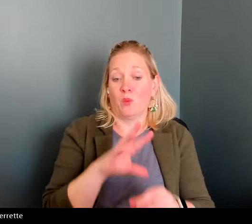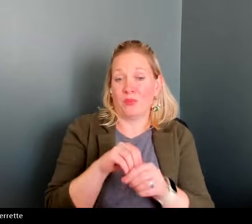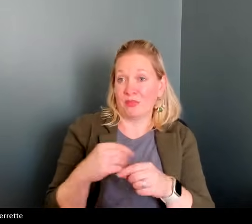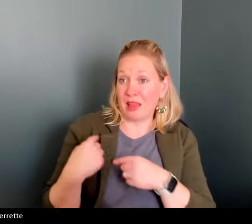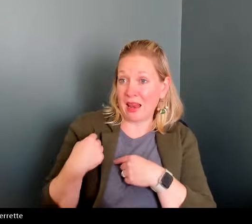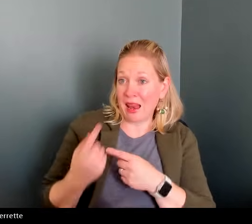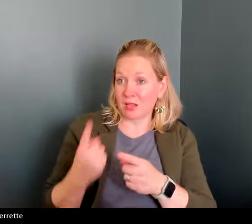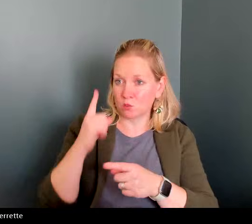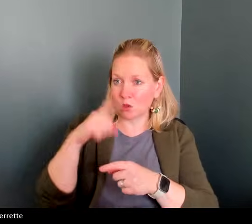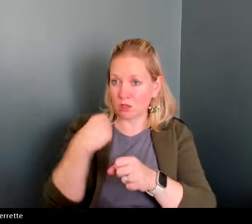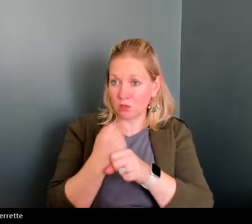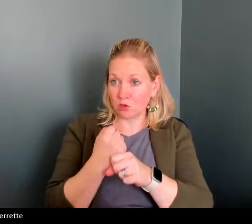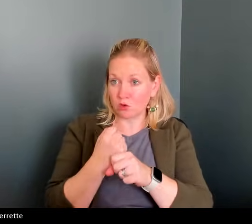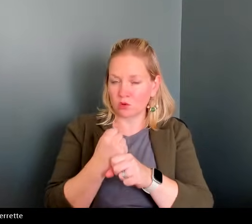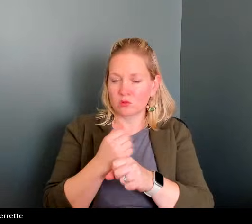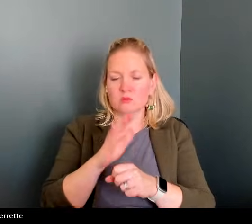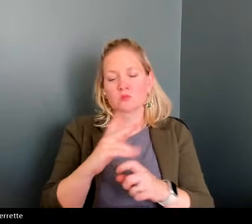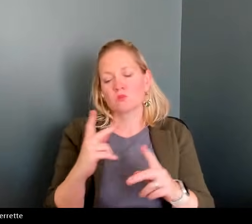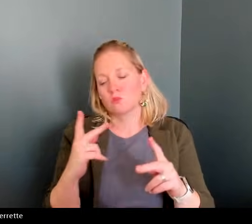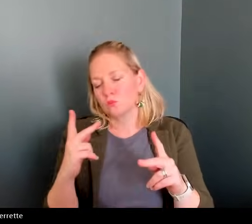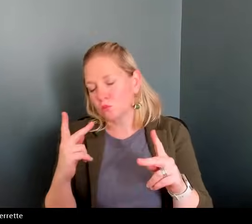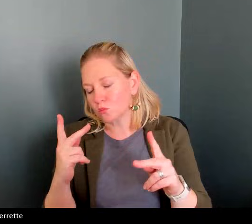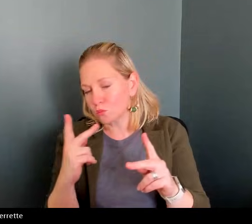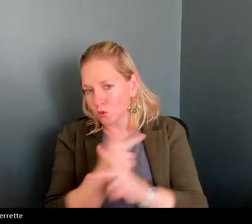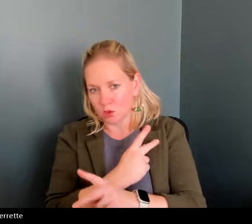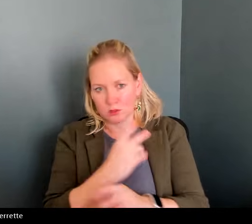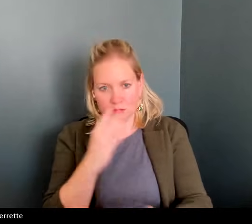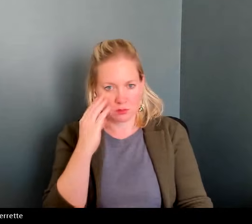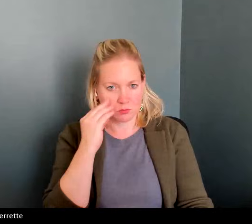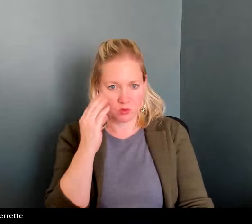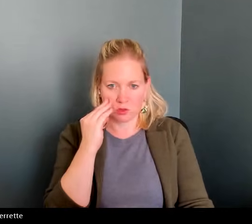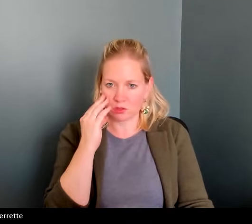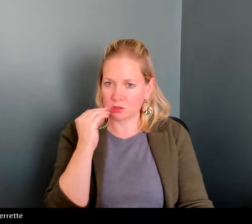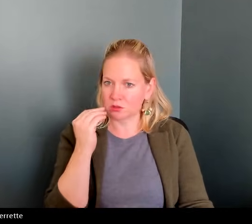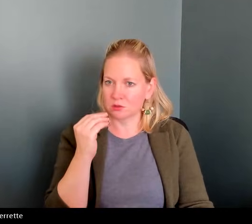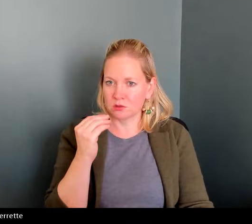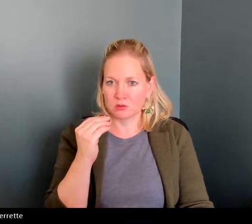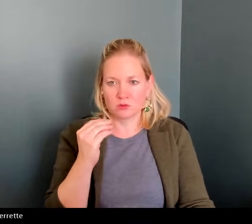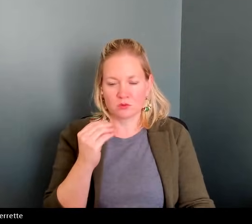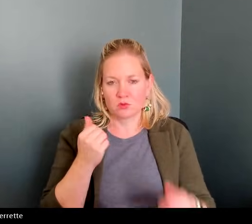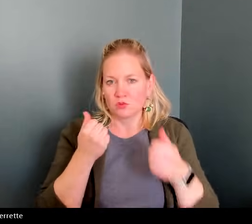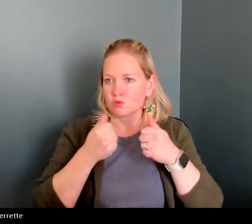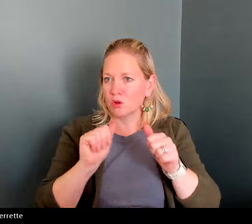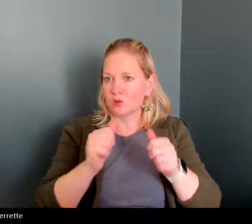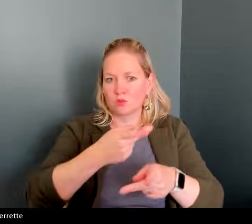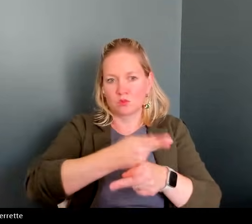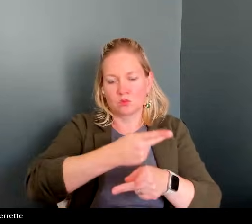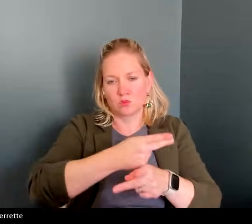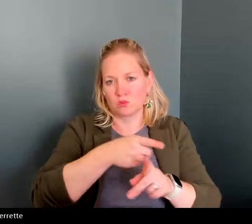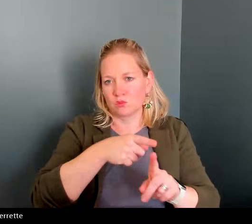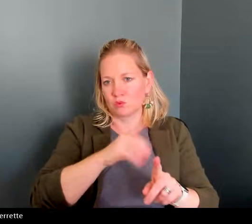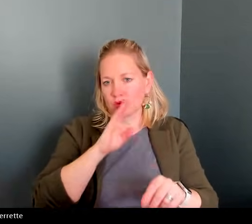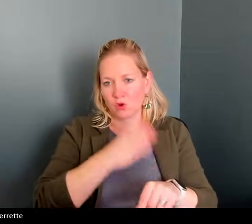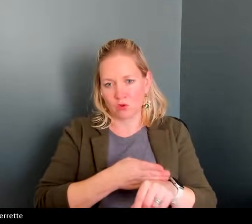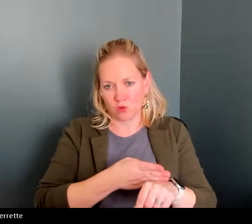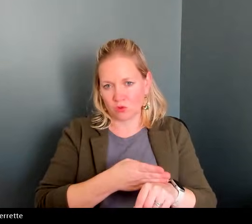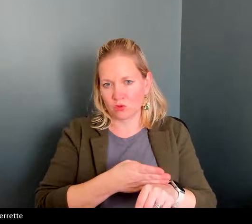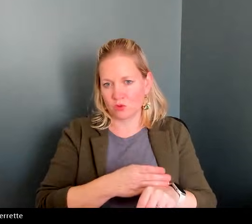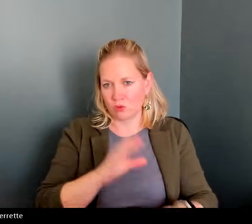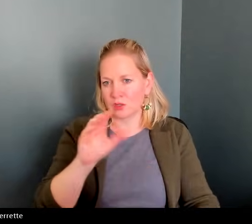of the worst years that I've experienced taking care of our daughter, Kali, with sickle cell.